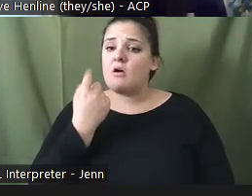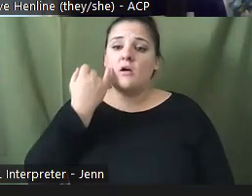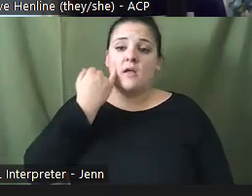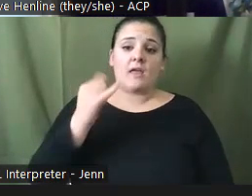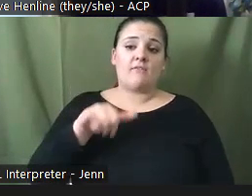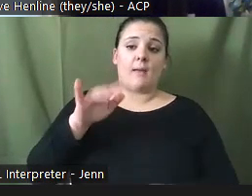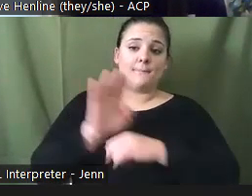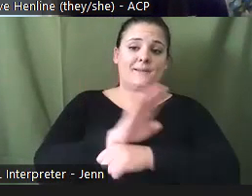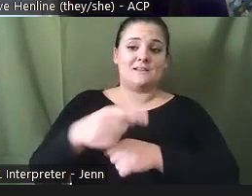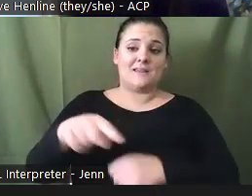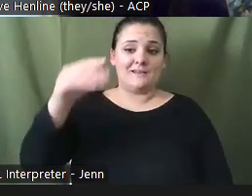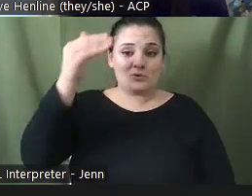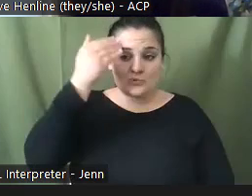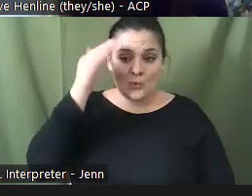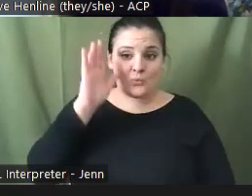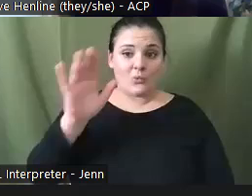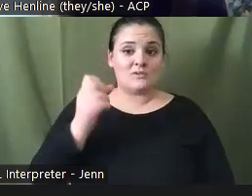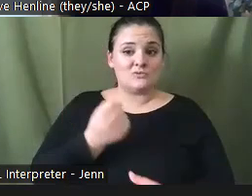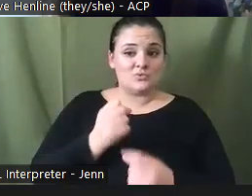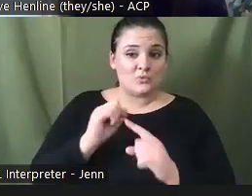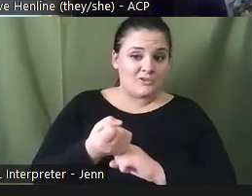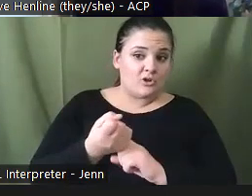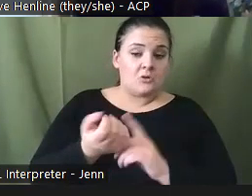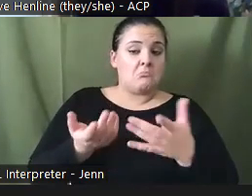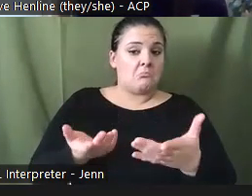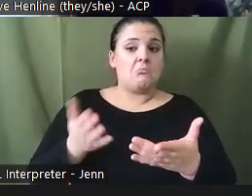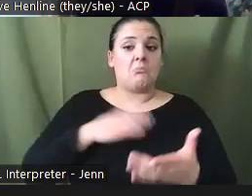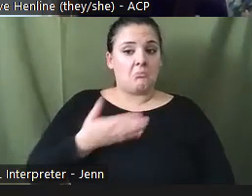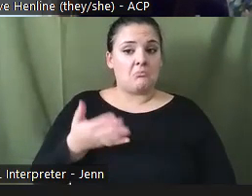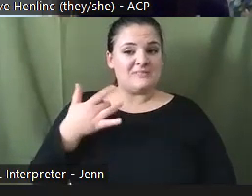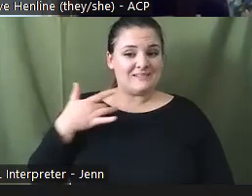your heightened security need as a participant, but they are not legally required to do so.